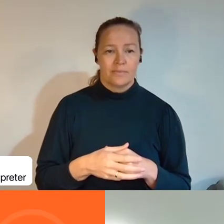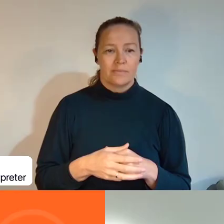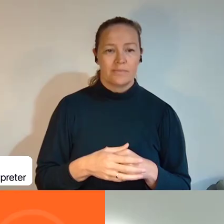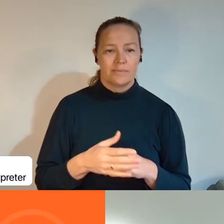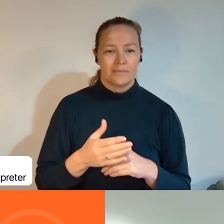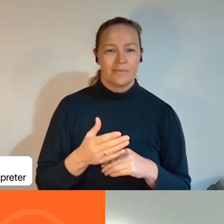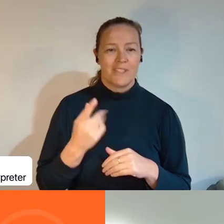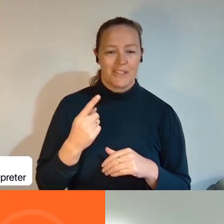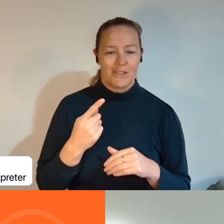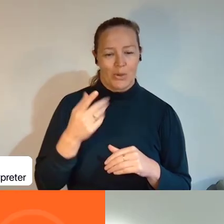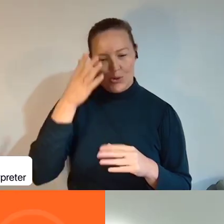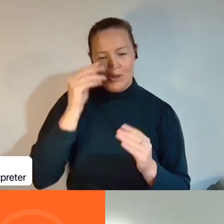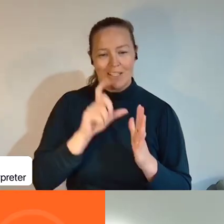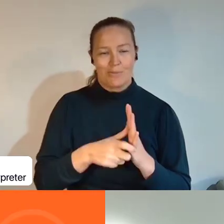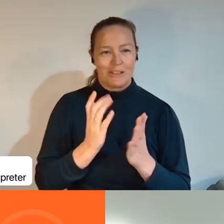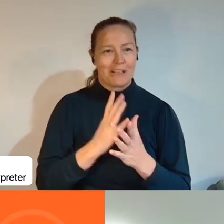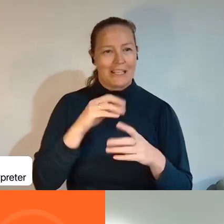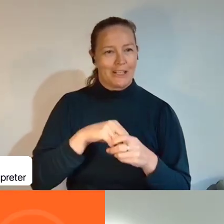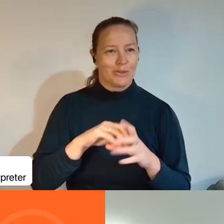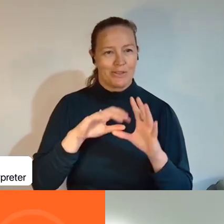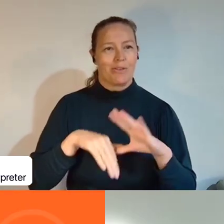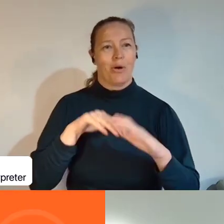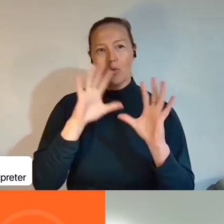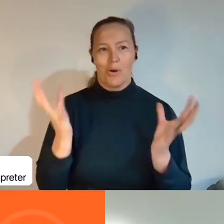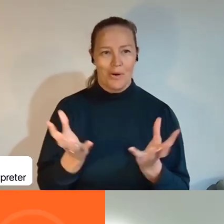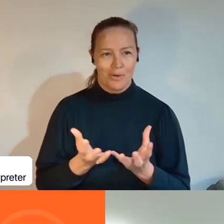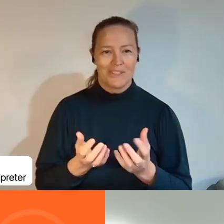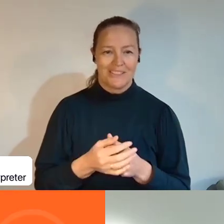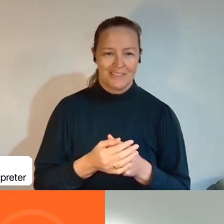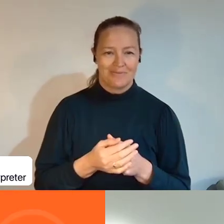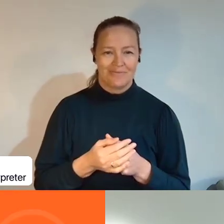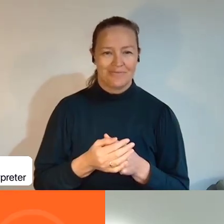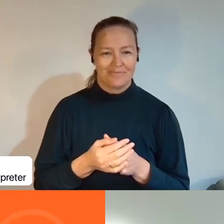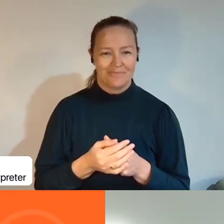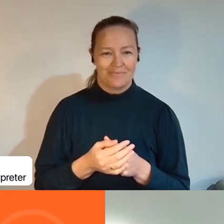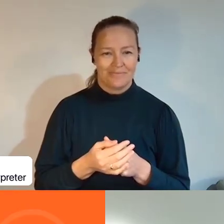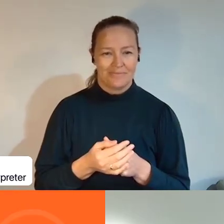in its hands, well, you know, and that's where learning disability goes on the spectrum, but